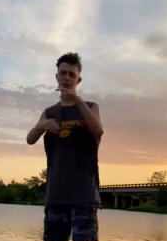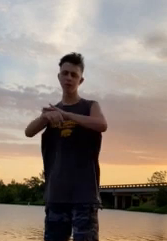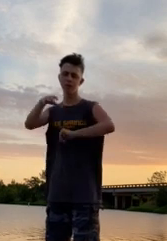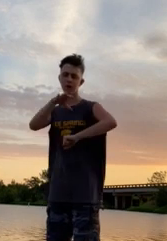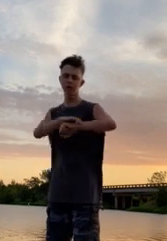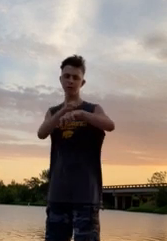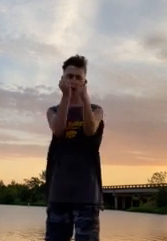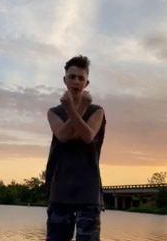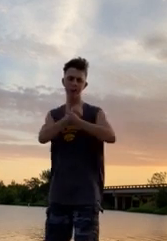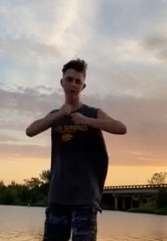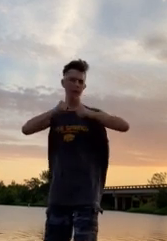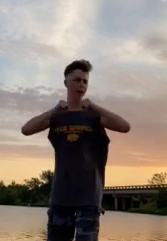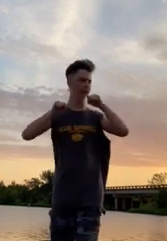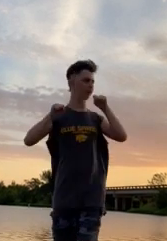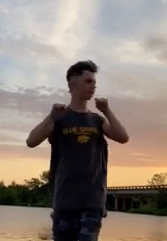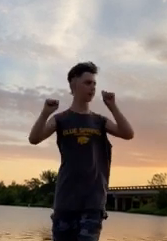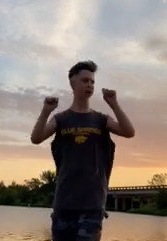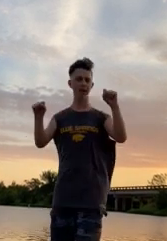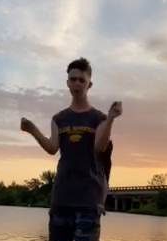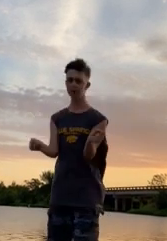Those chains fell at my feet